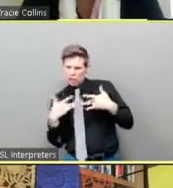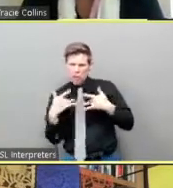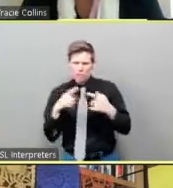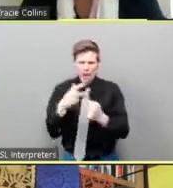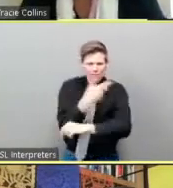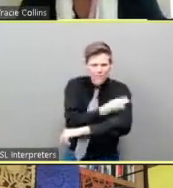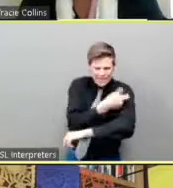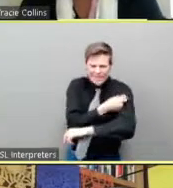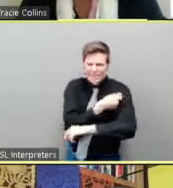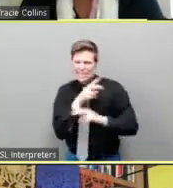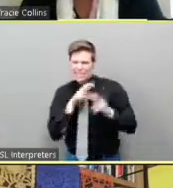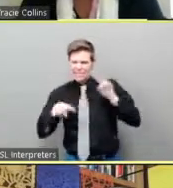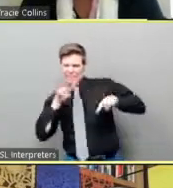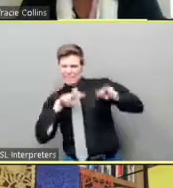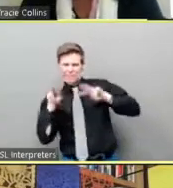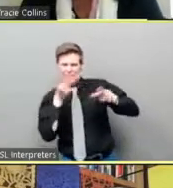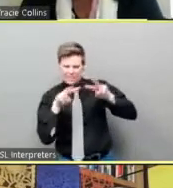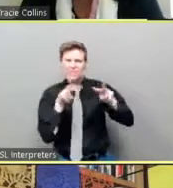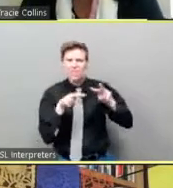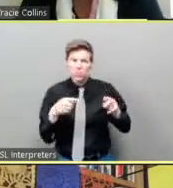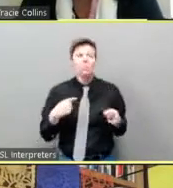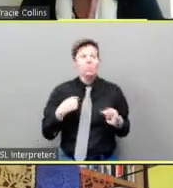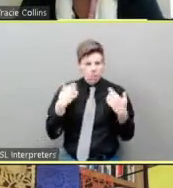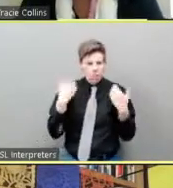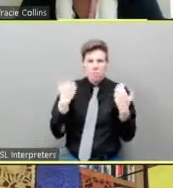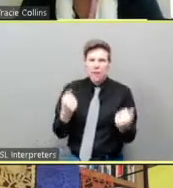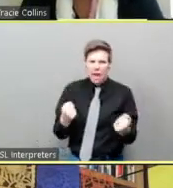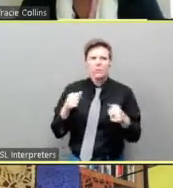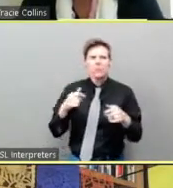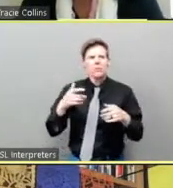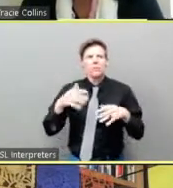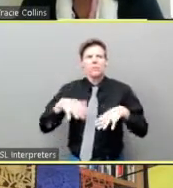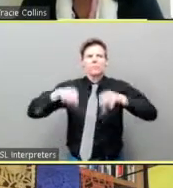And so we're reaching out through town halls through our network of community